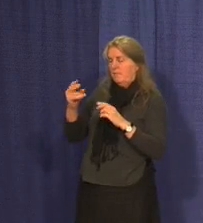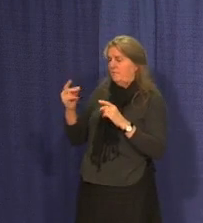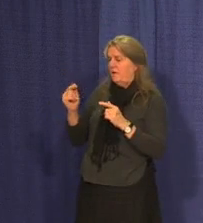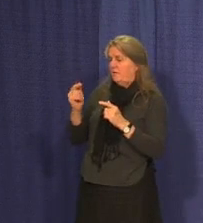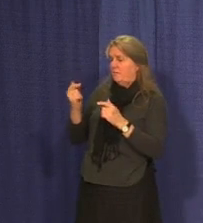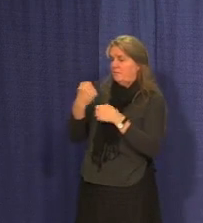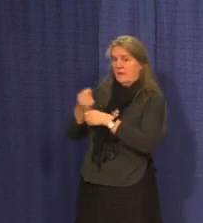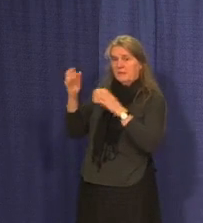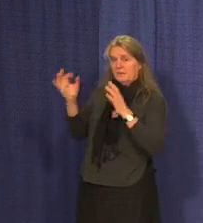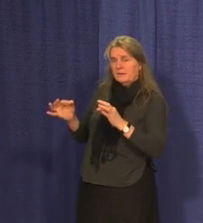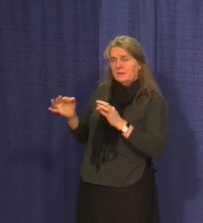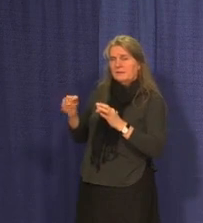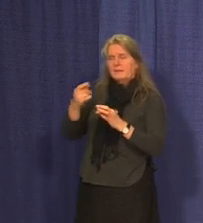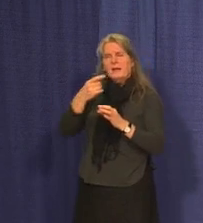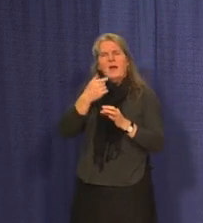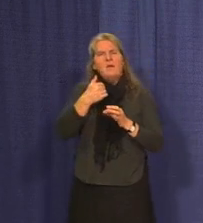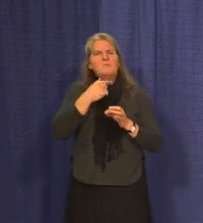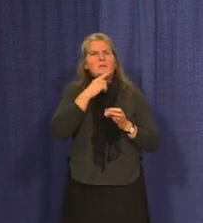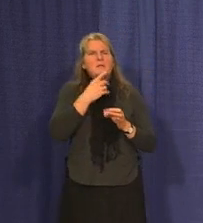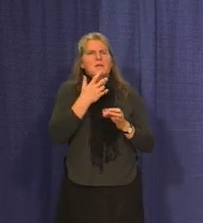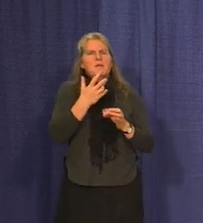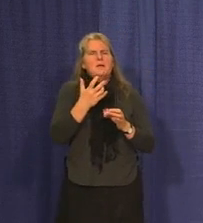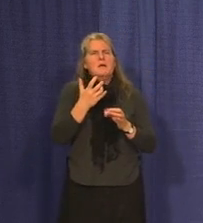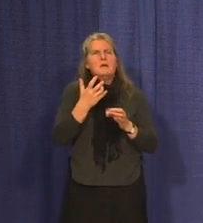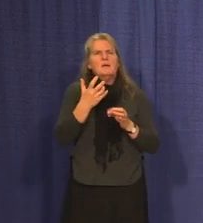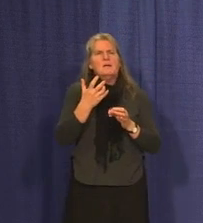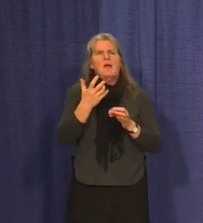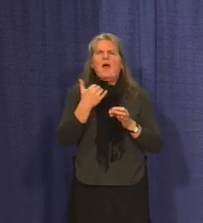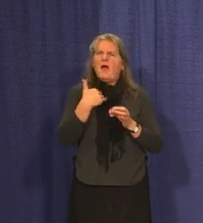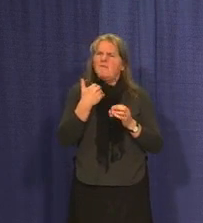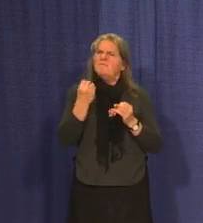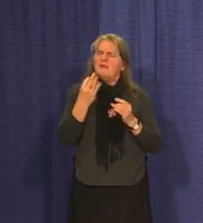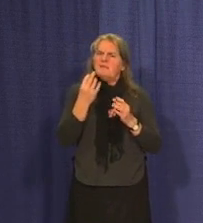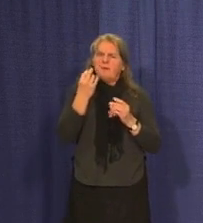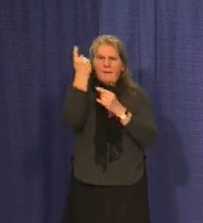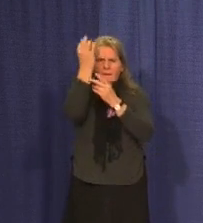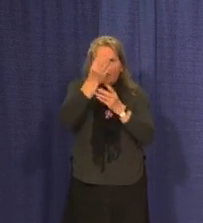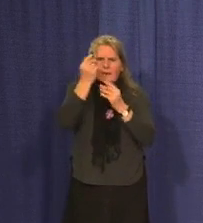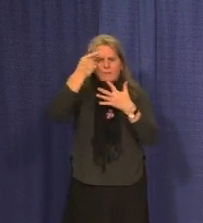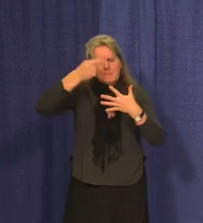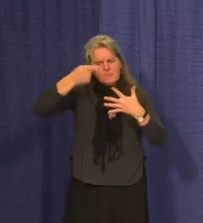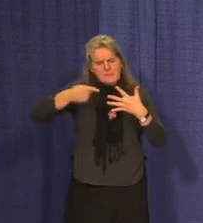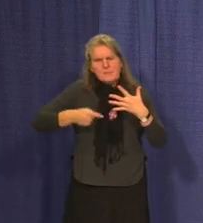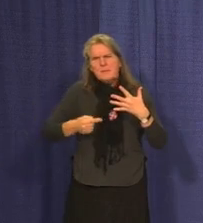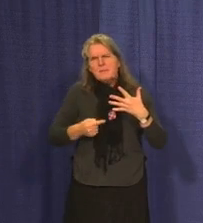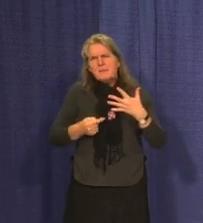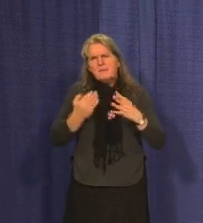government to do this overnight, there are so many considerations